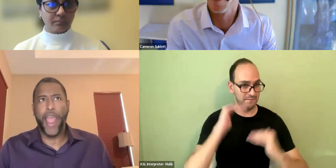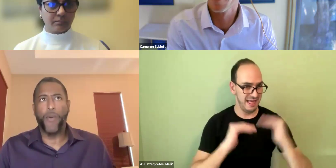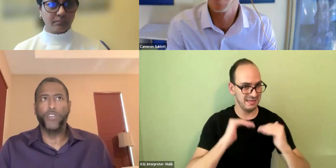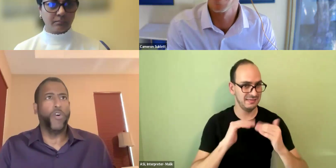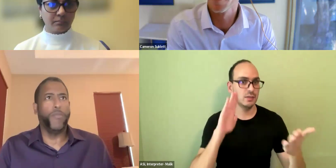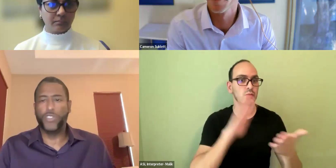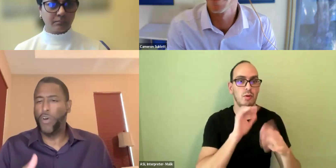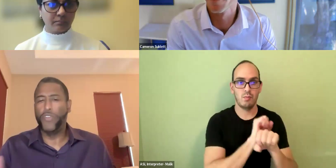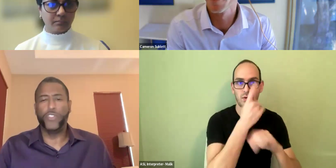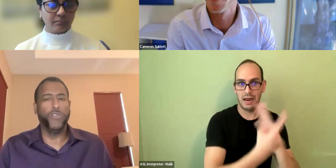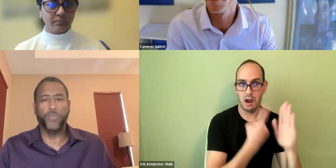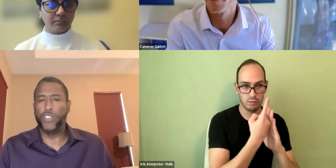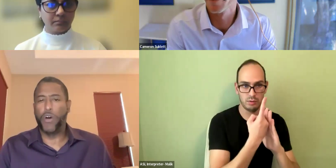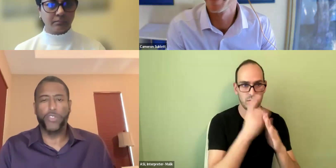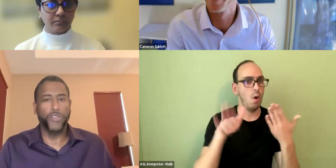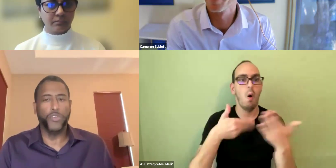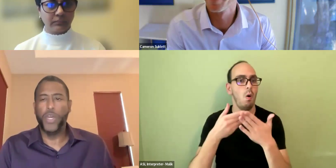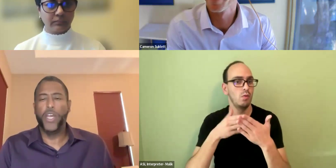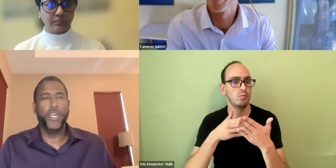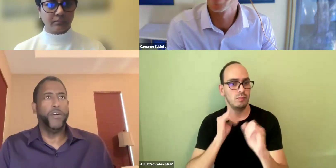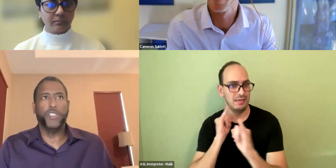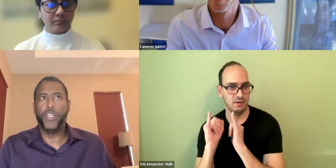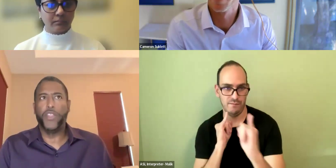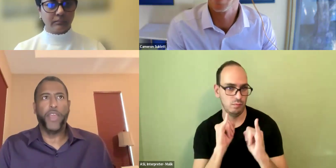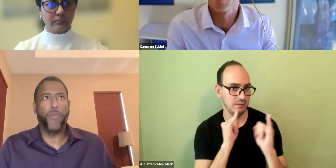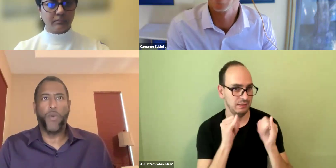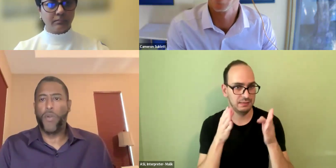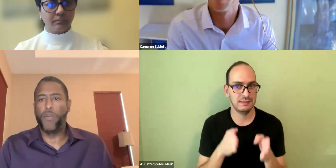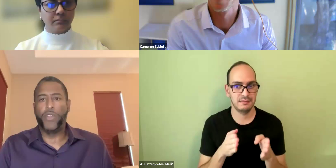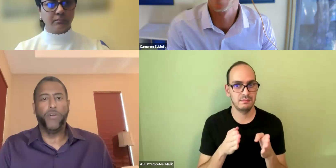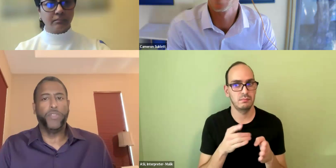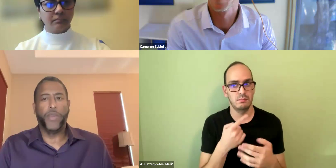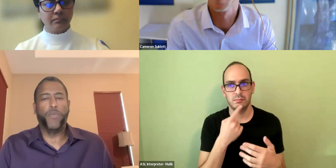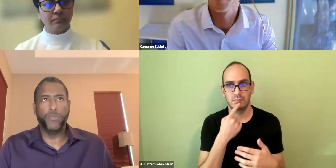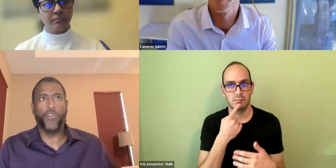their hours almost all the students we talk to said that they were